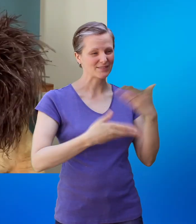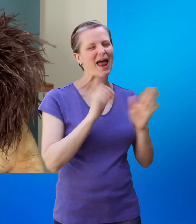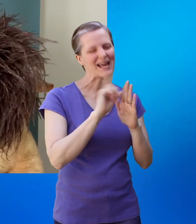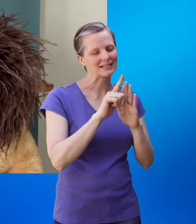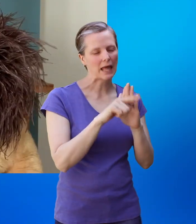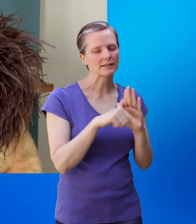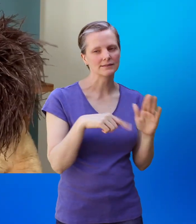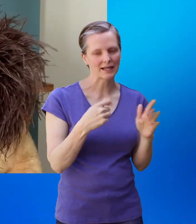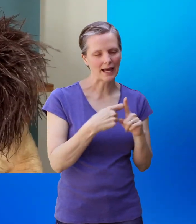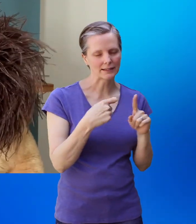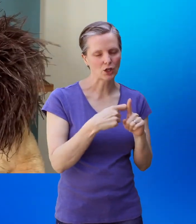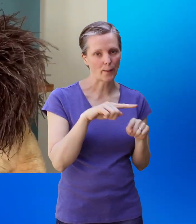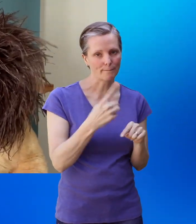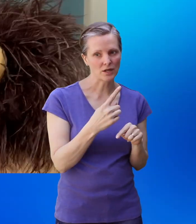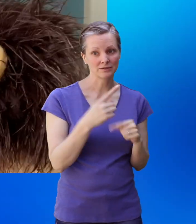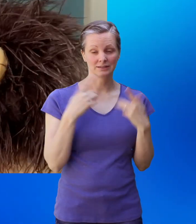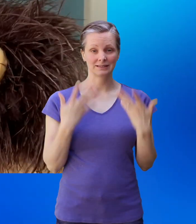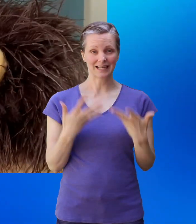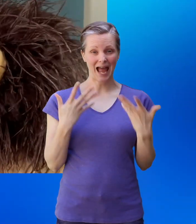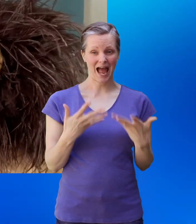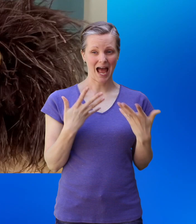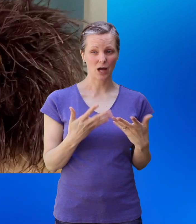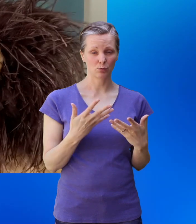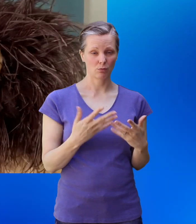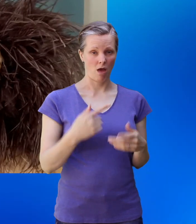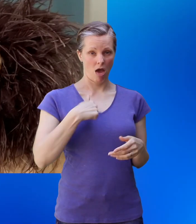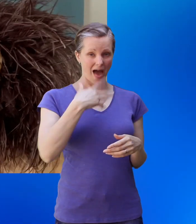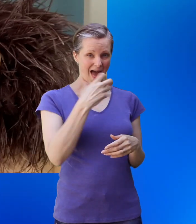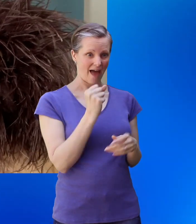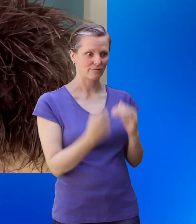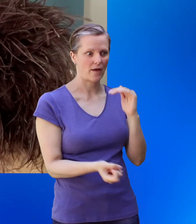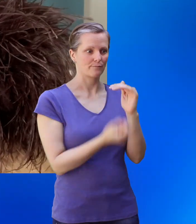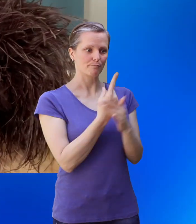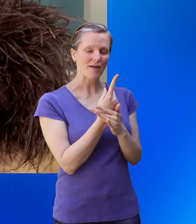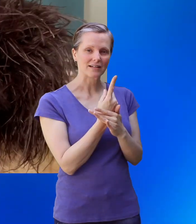bit later Kaito, But right now I've got an event that happened in the Bible,